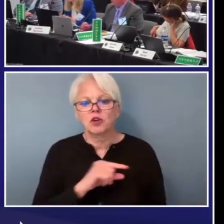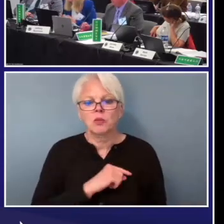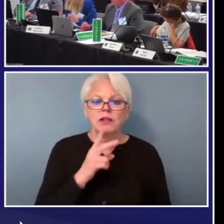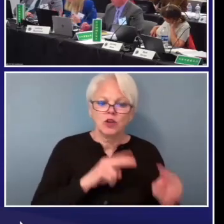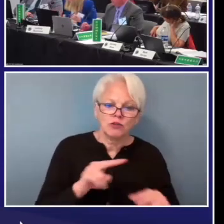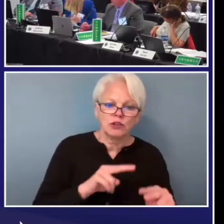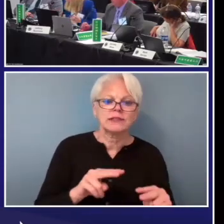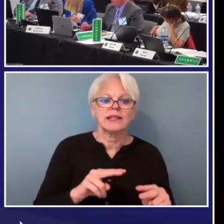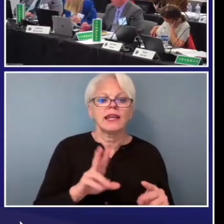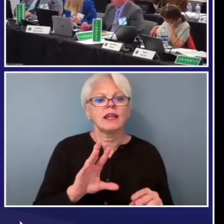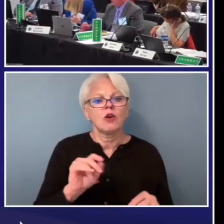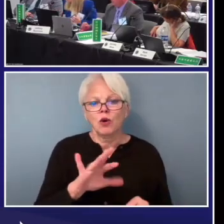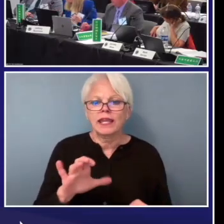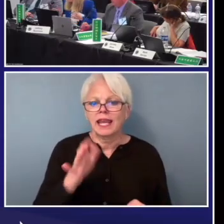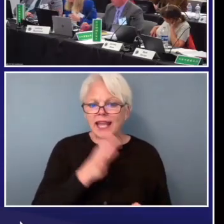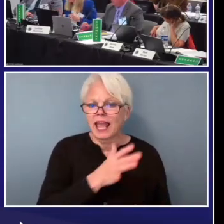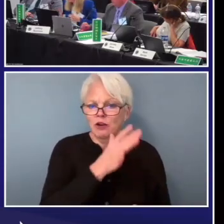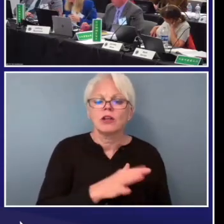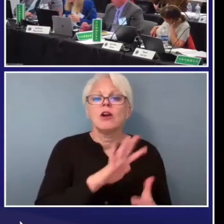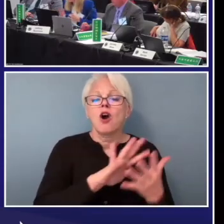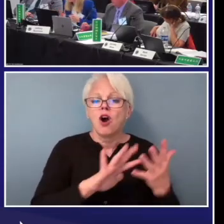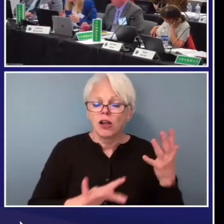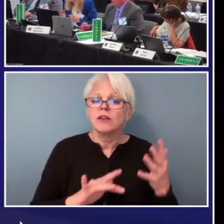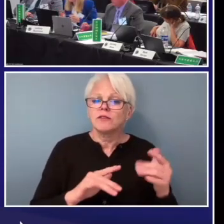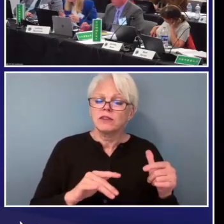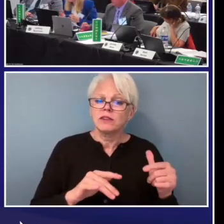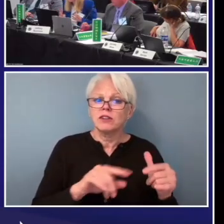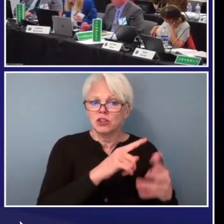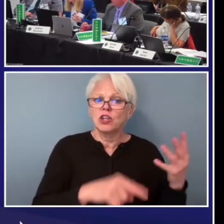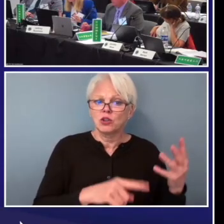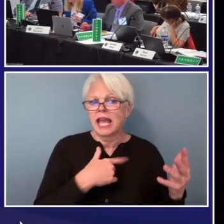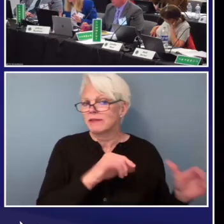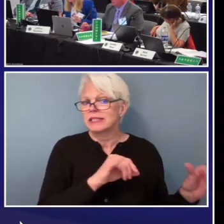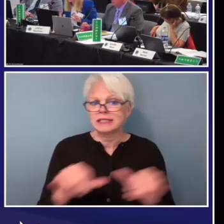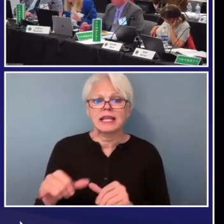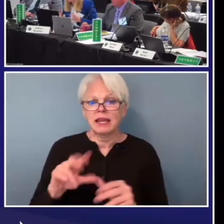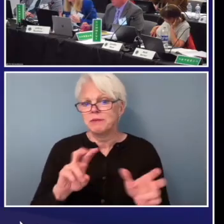had this sort of issue and work through it. And we could say, in retrospect, that this was pretty good.